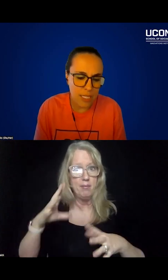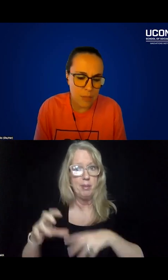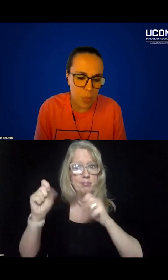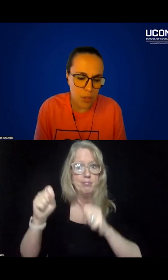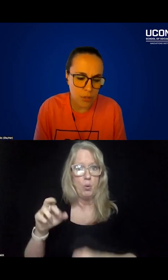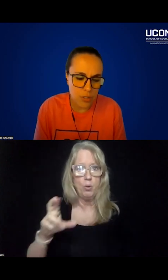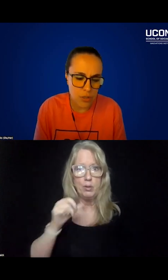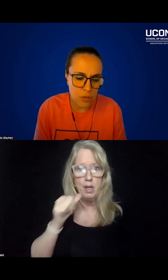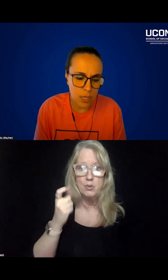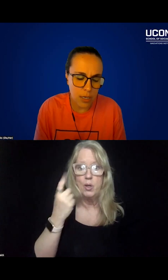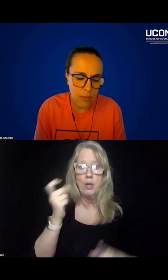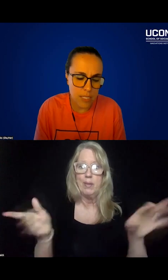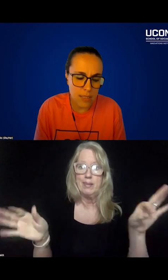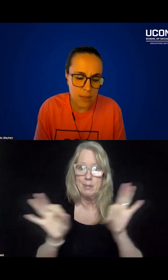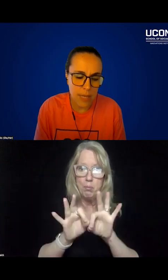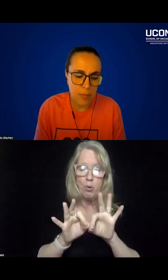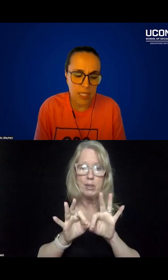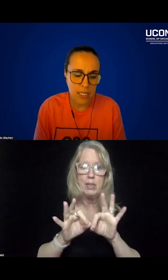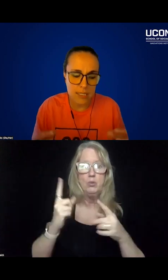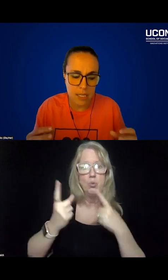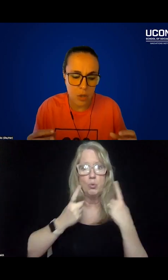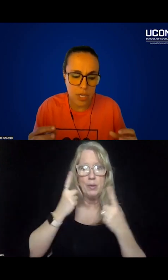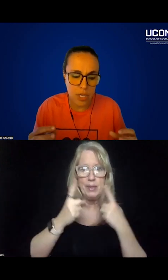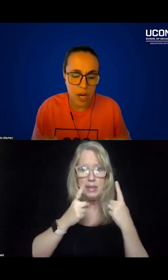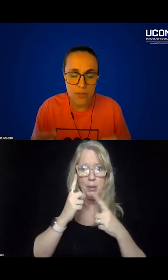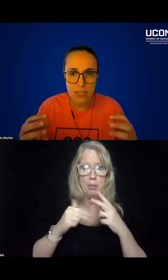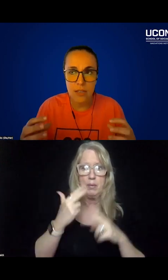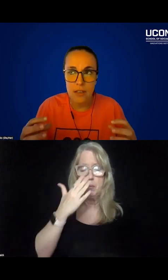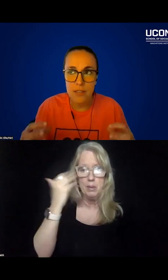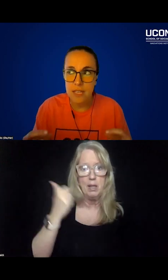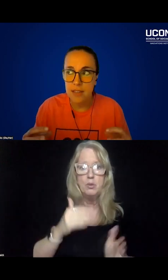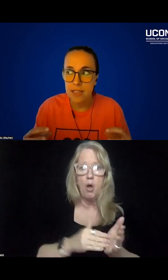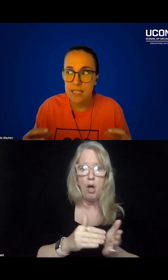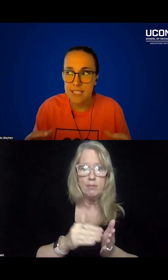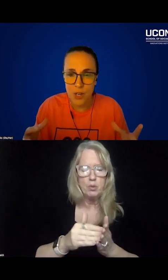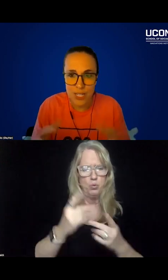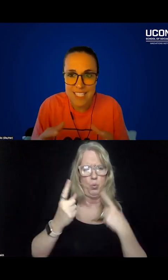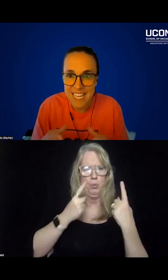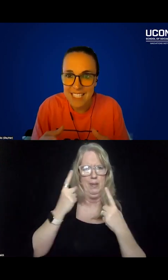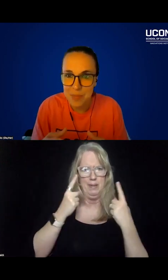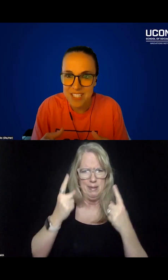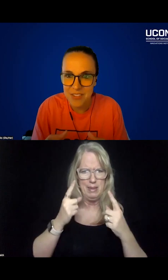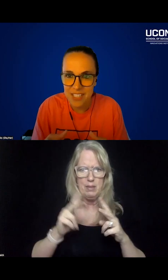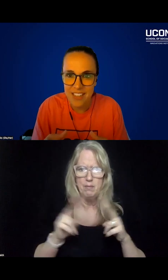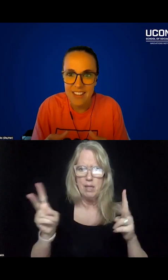THAT IS SOMETHING TO THINK ABOUT. WE THINK IT IS STATE SPECIFIC,